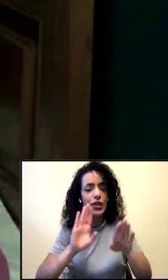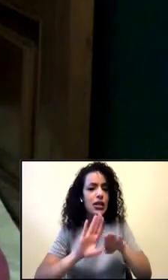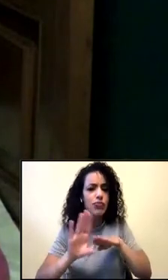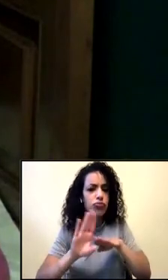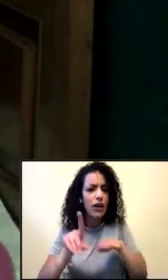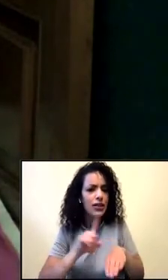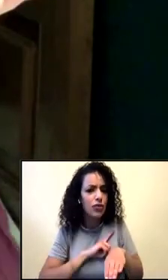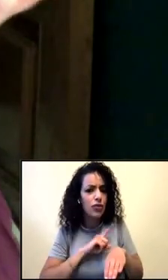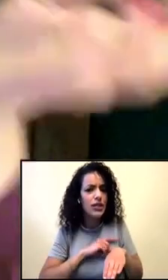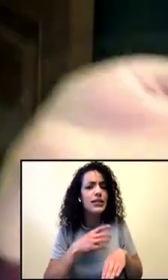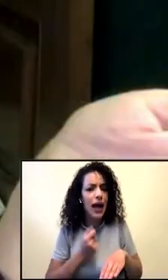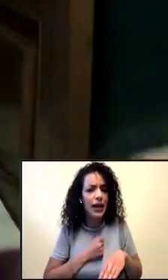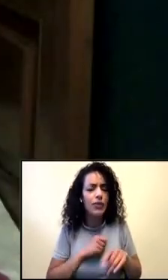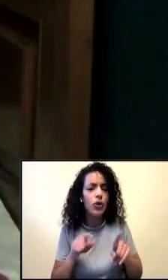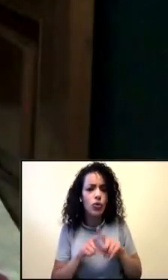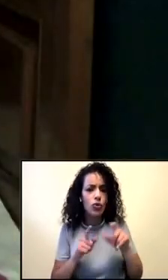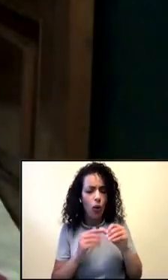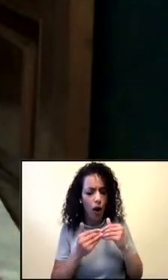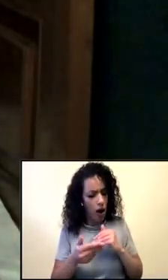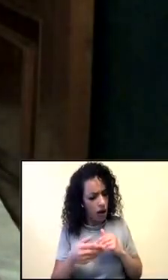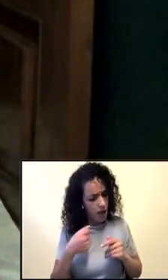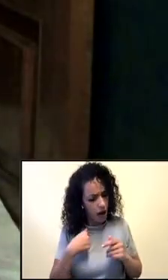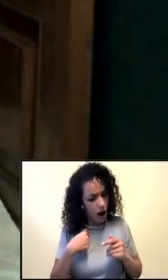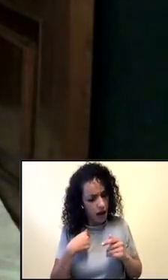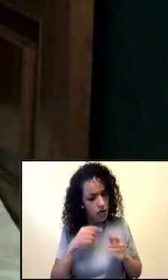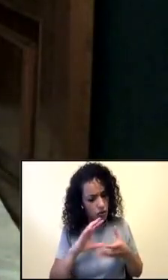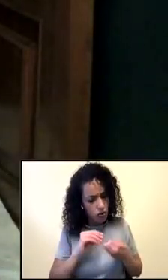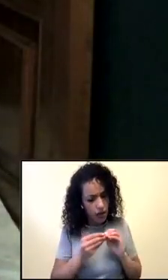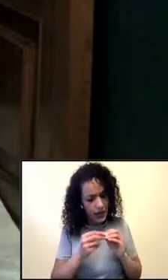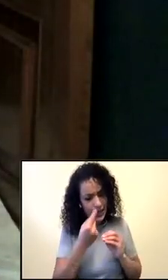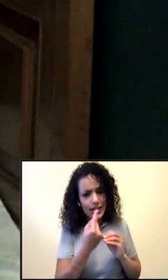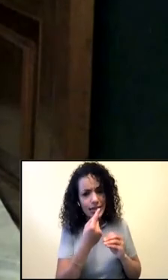think that the archive I create is an alternative archive. It's based on memory at a point where